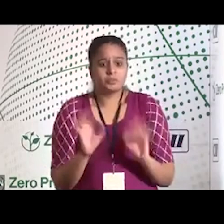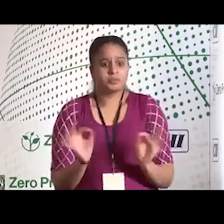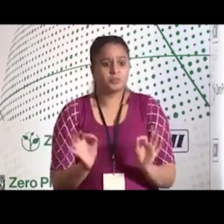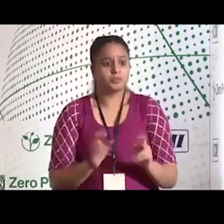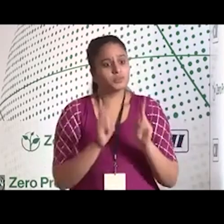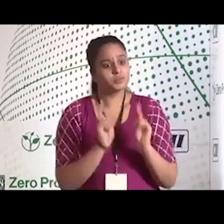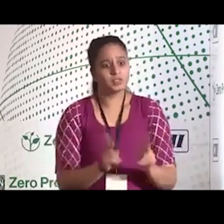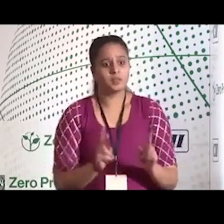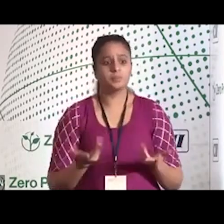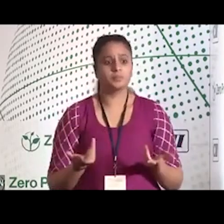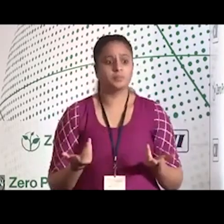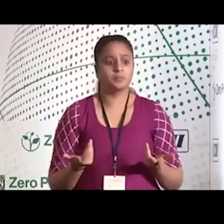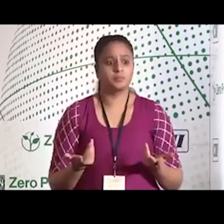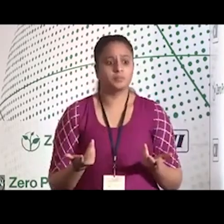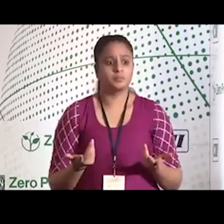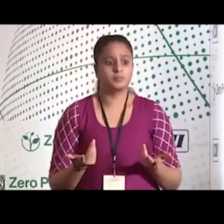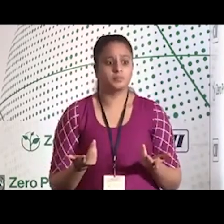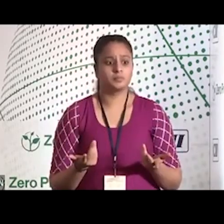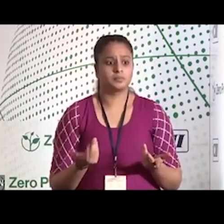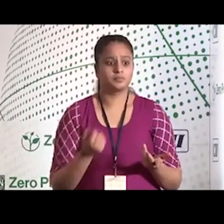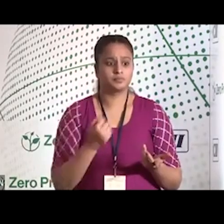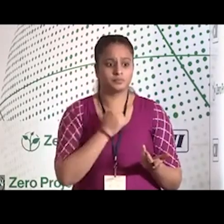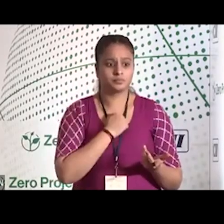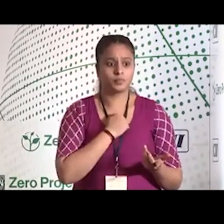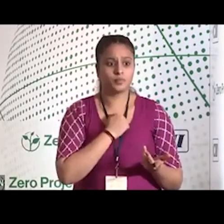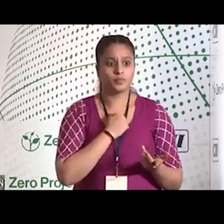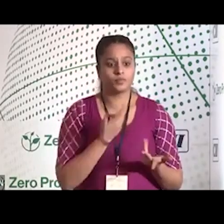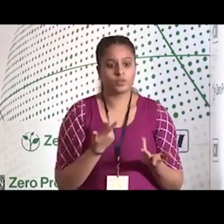or you can name Waheeda Rehman